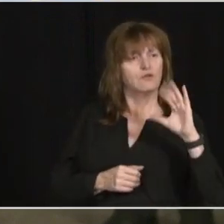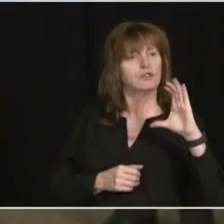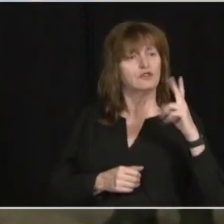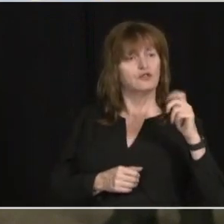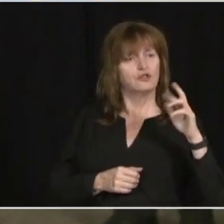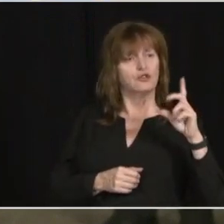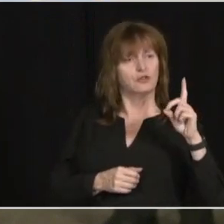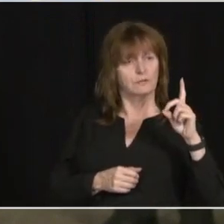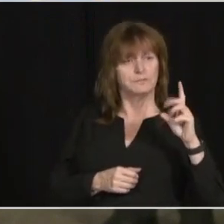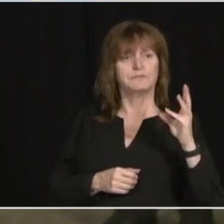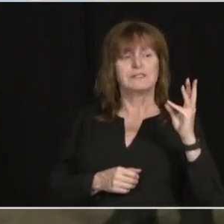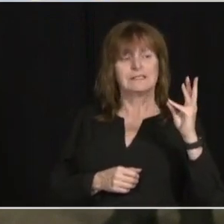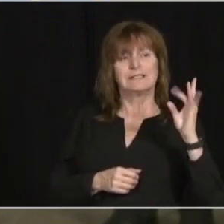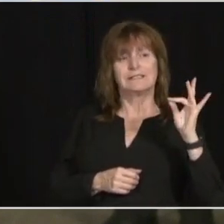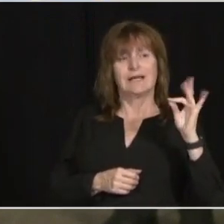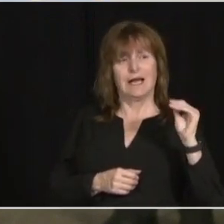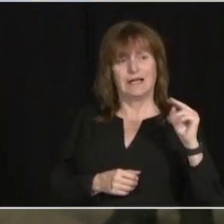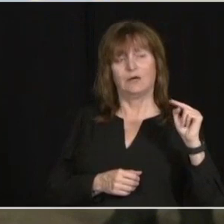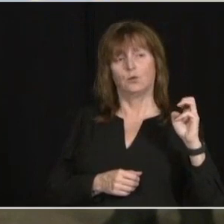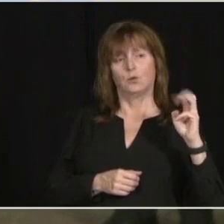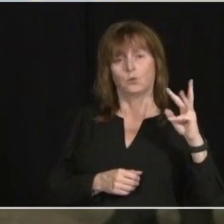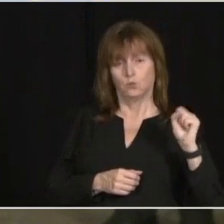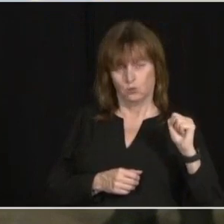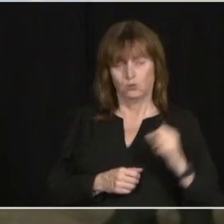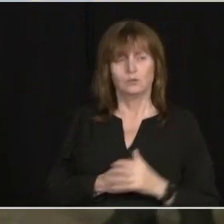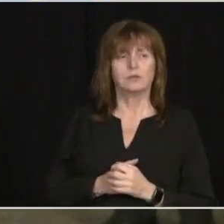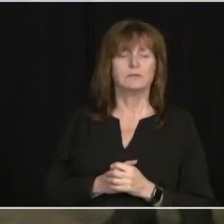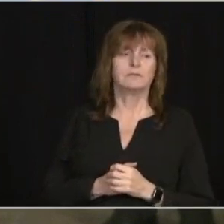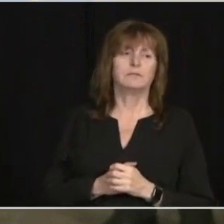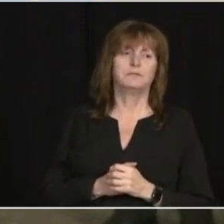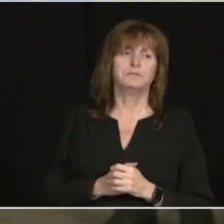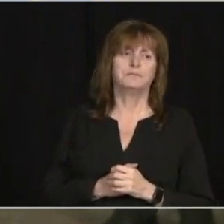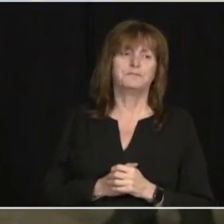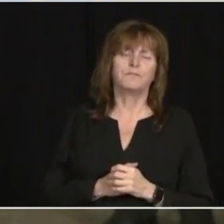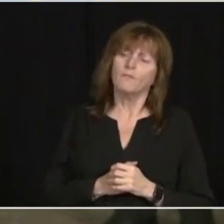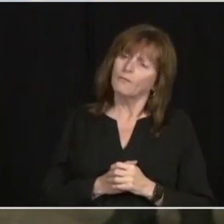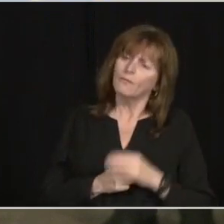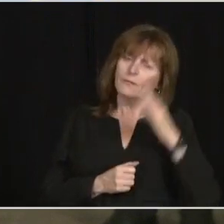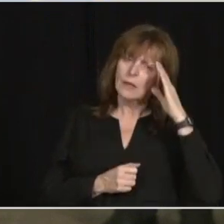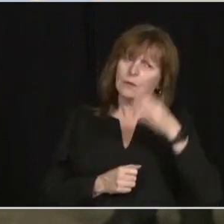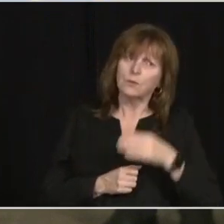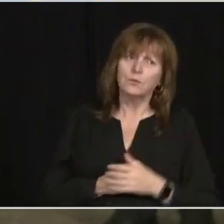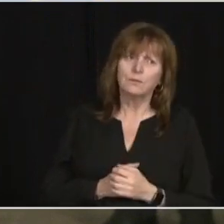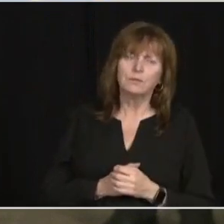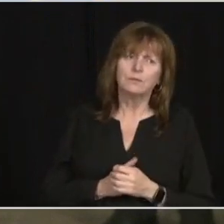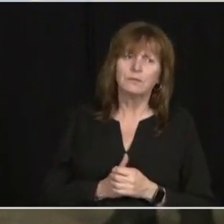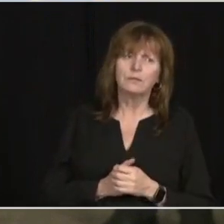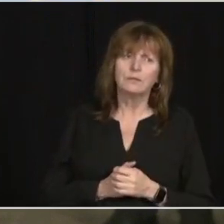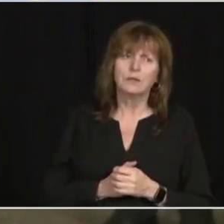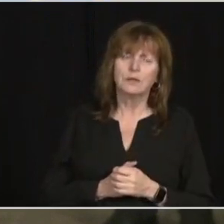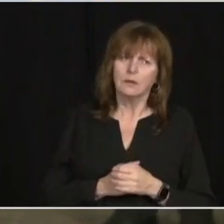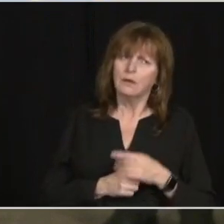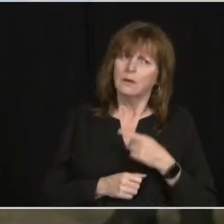REPORTER: Good afternoon, premier. You've spoken eloquently premier and I think all